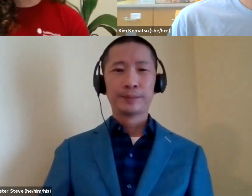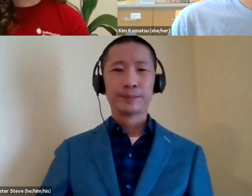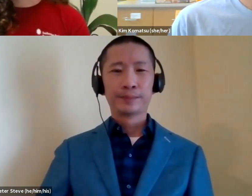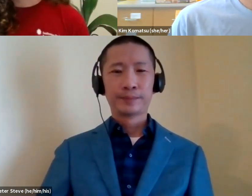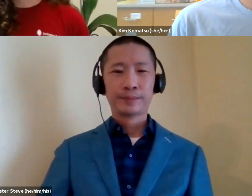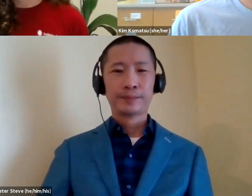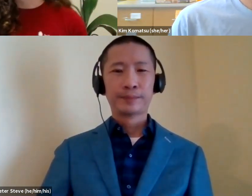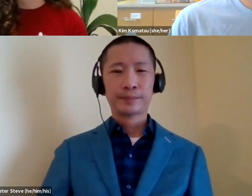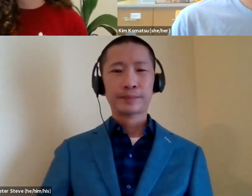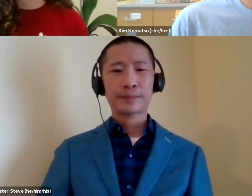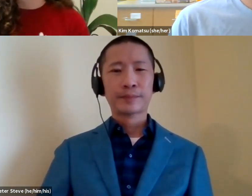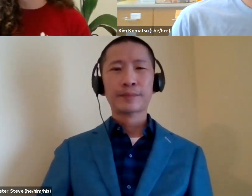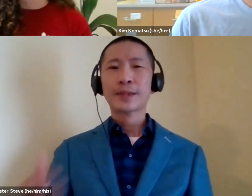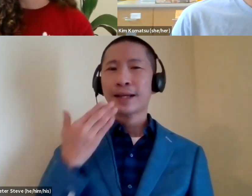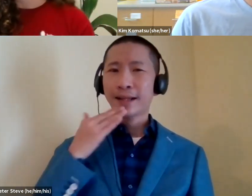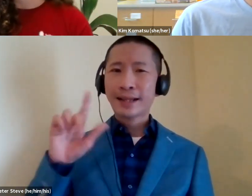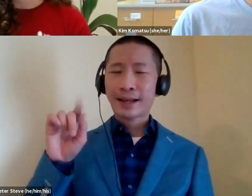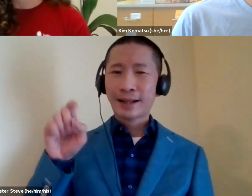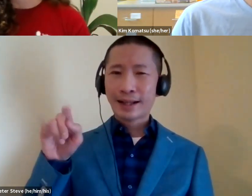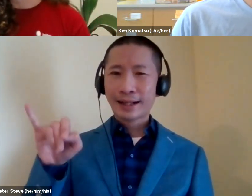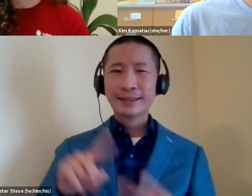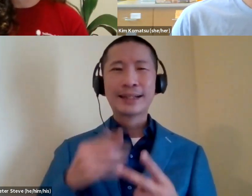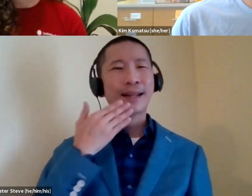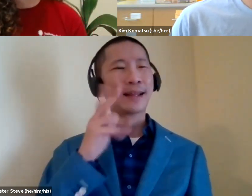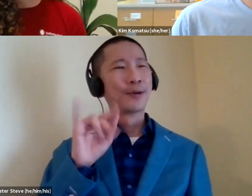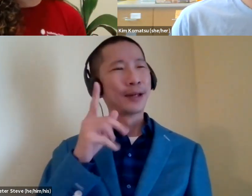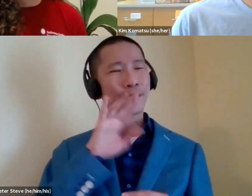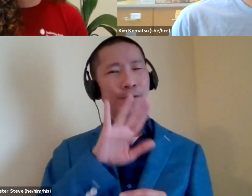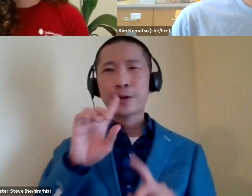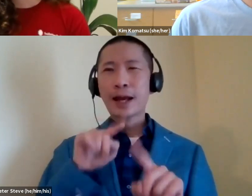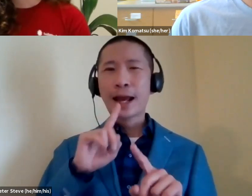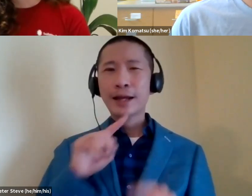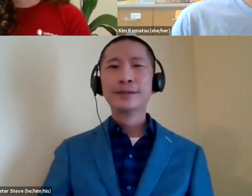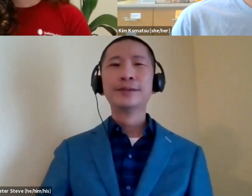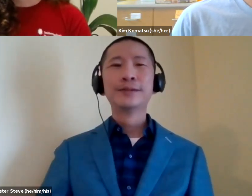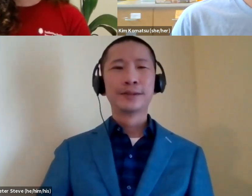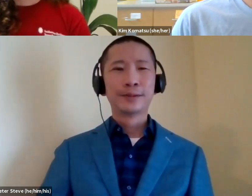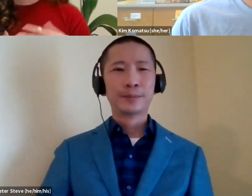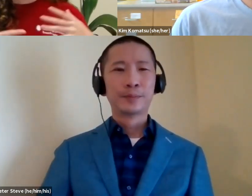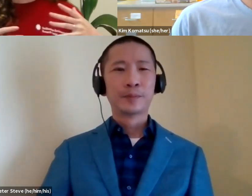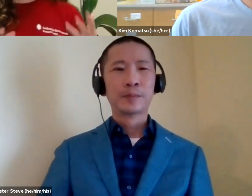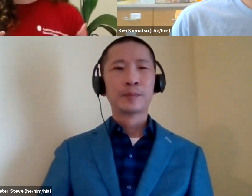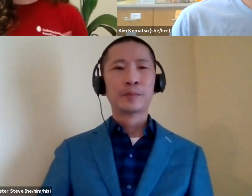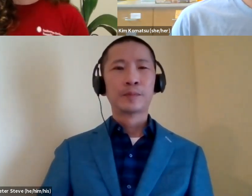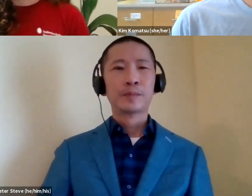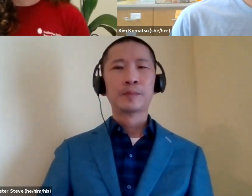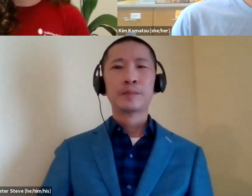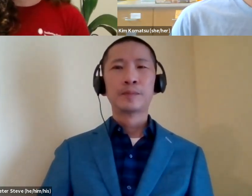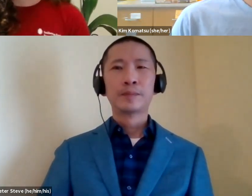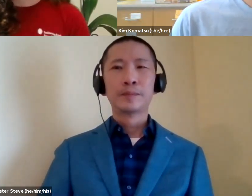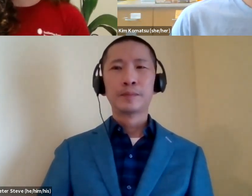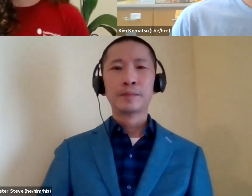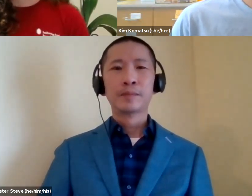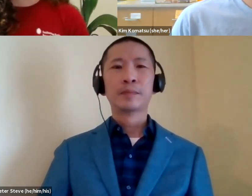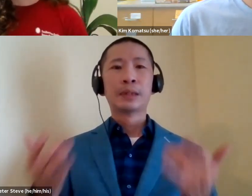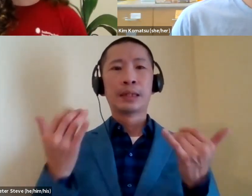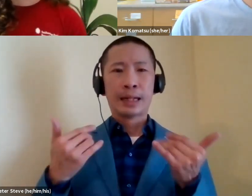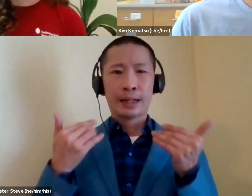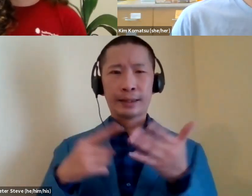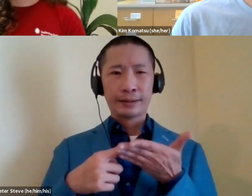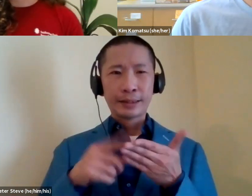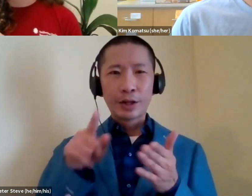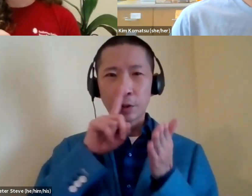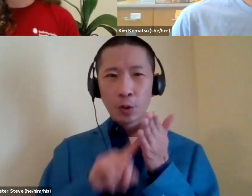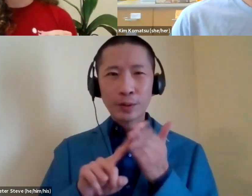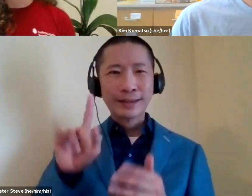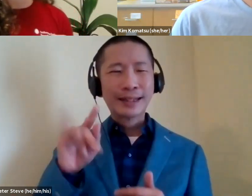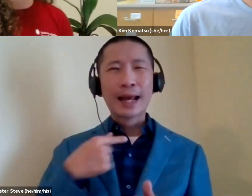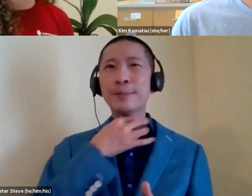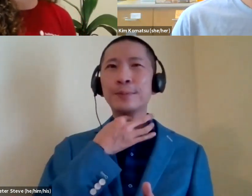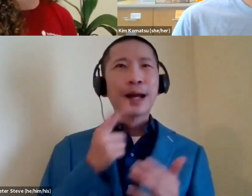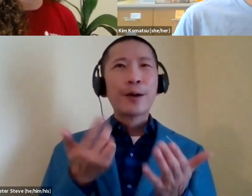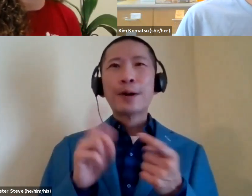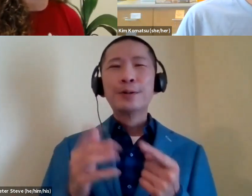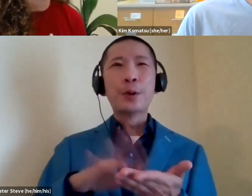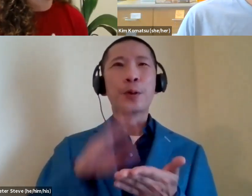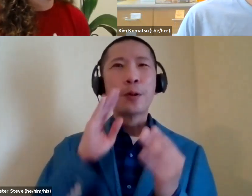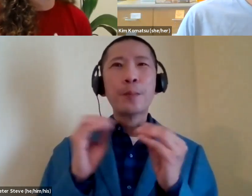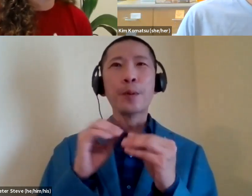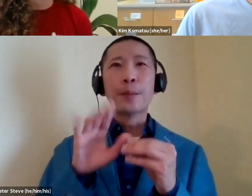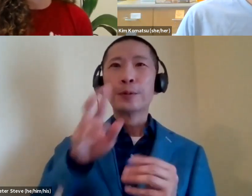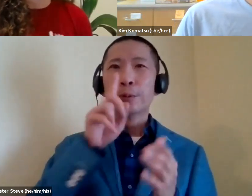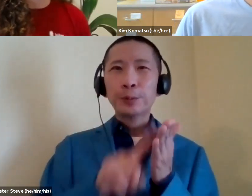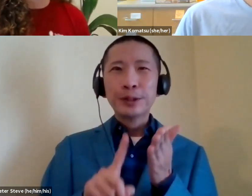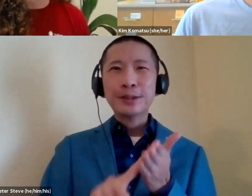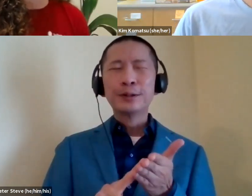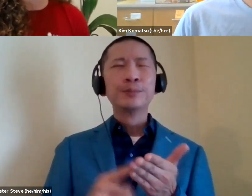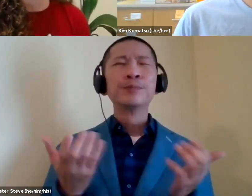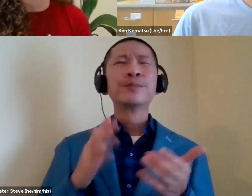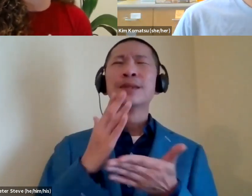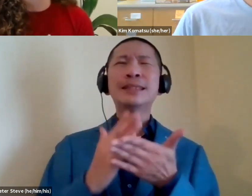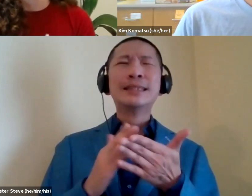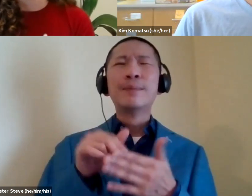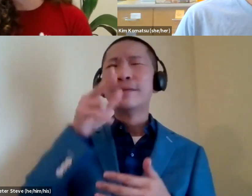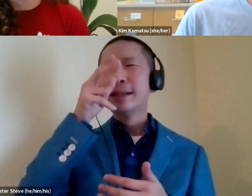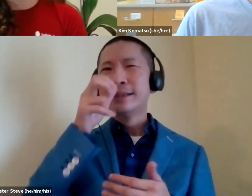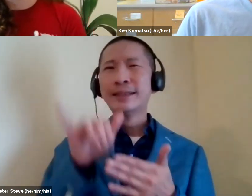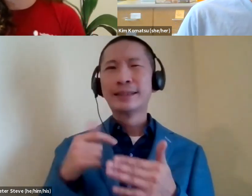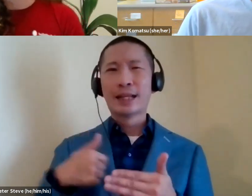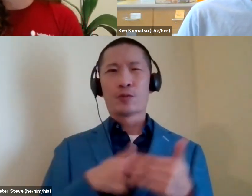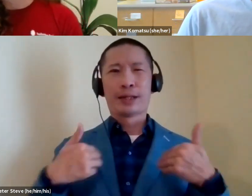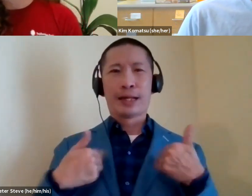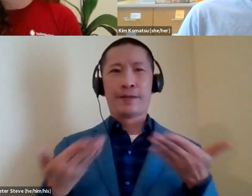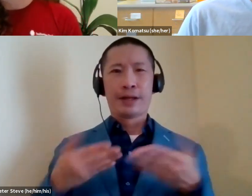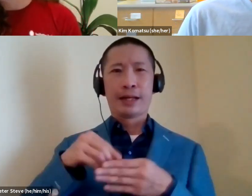Emily Borger: Okay, thank you very much Lexi and thank you, Kim for your answers what we're going to do now is let's get a little bit into your research Kim I would love to hear more about it, so what is some of the insects that we have here in the forest and SERC.